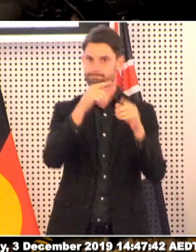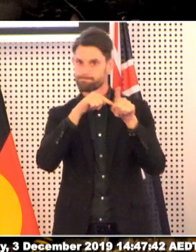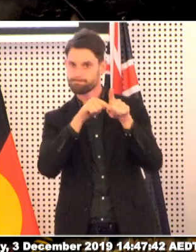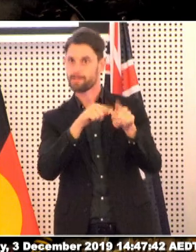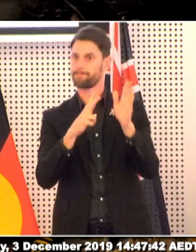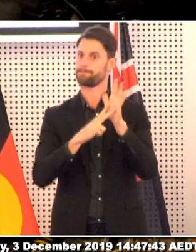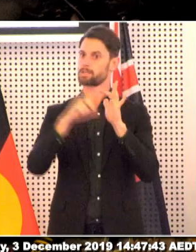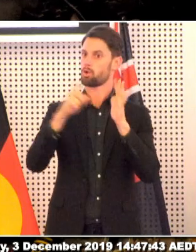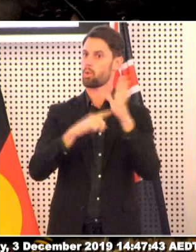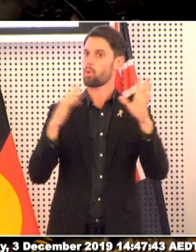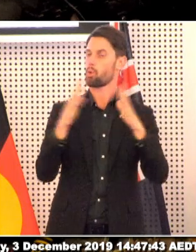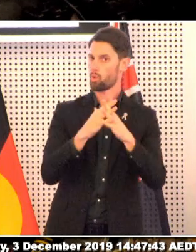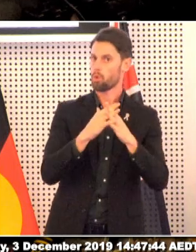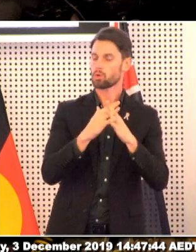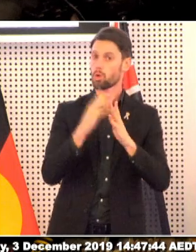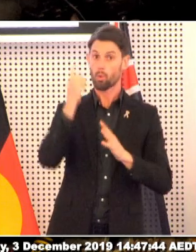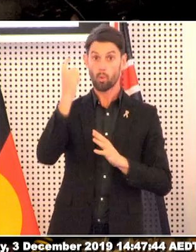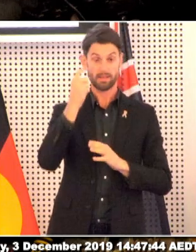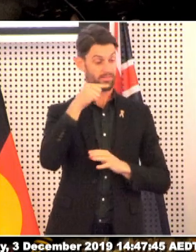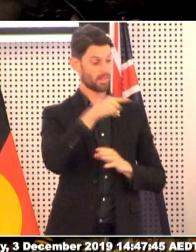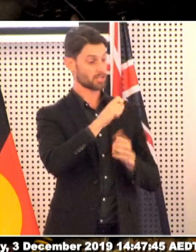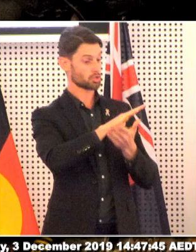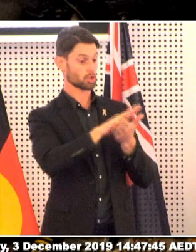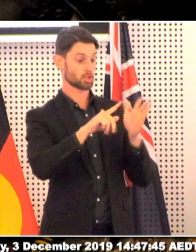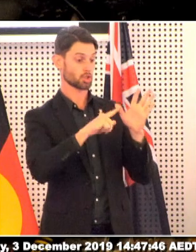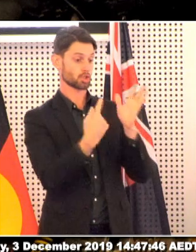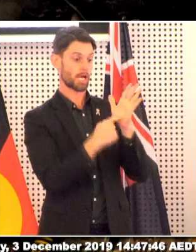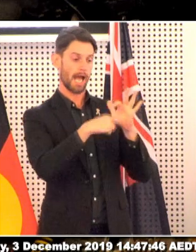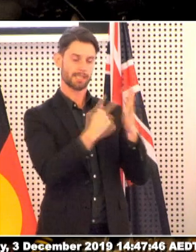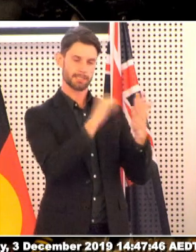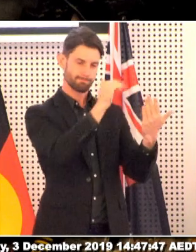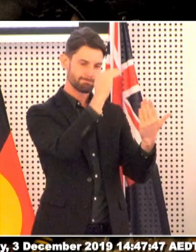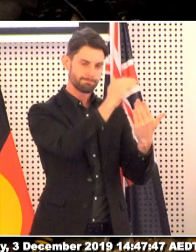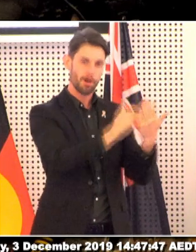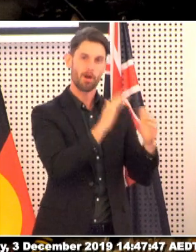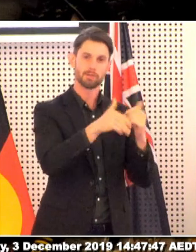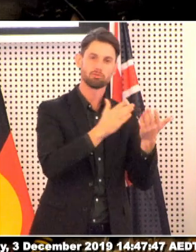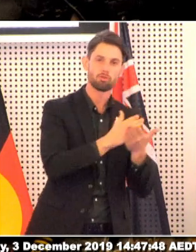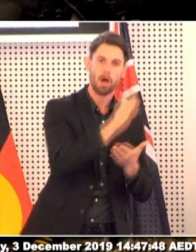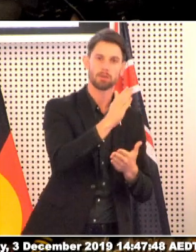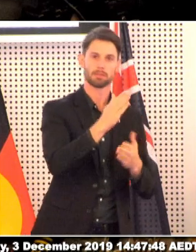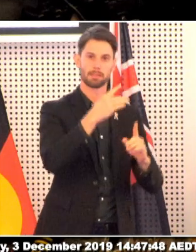It’s just - - - Yes. - taking those Charter rights and the culture into a private